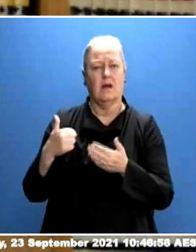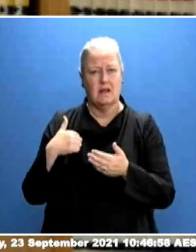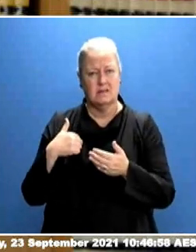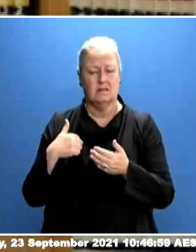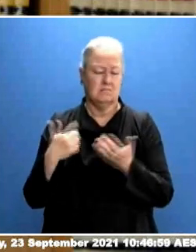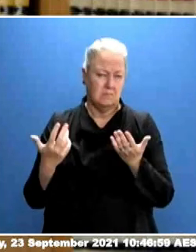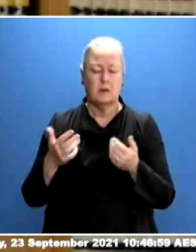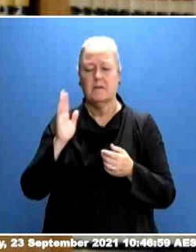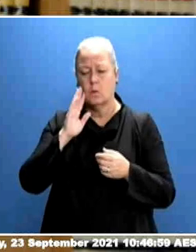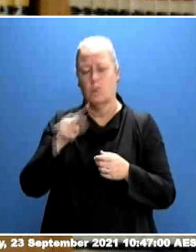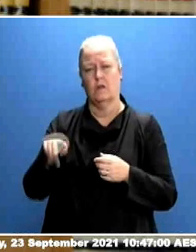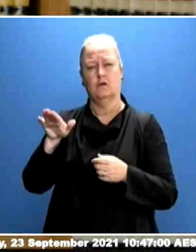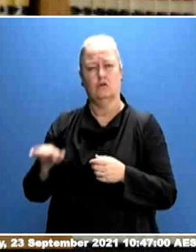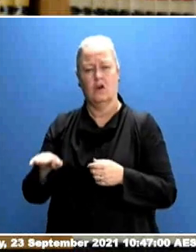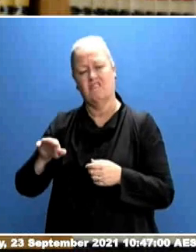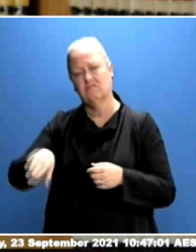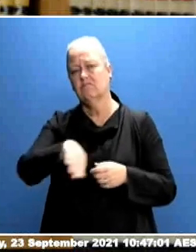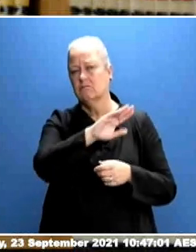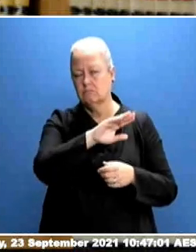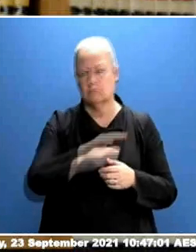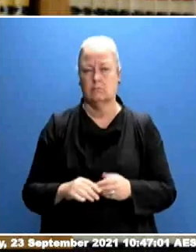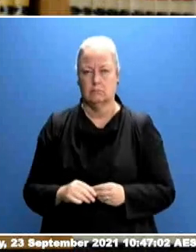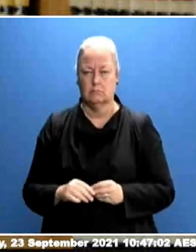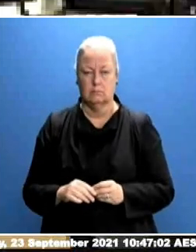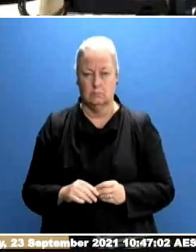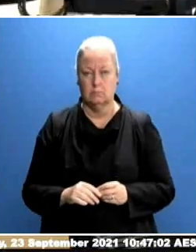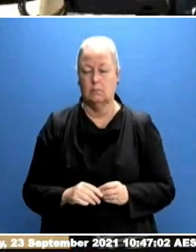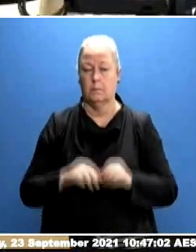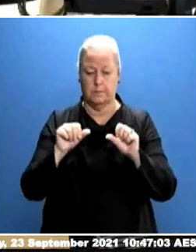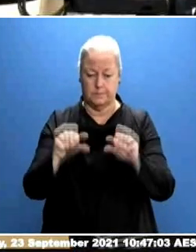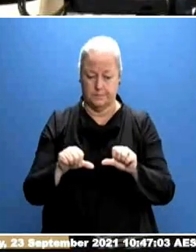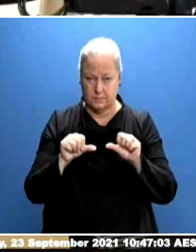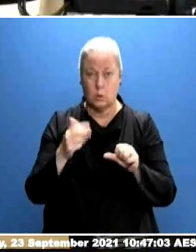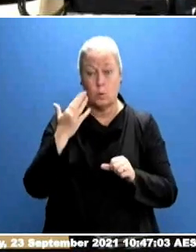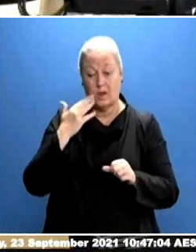So when the child is leaving, if there are those indications or those needs,